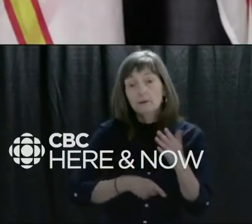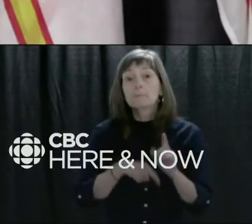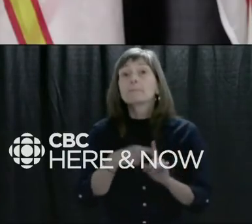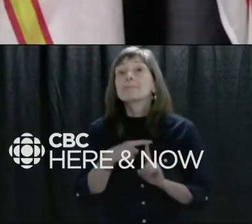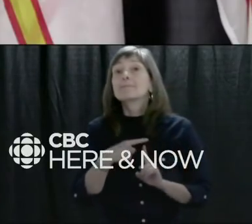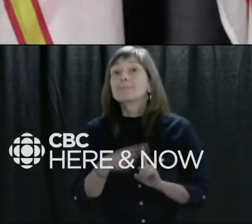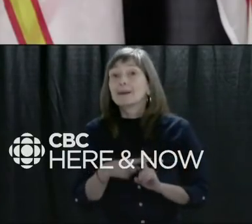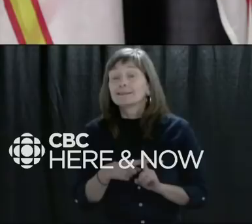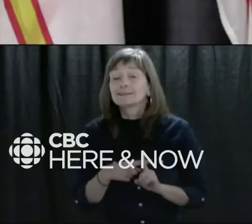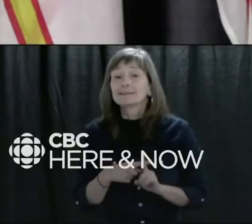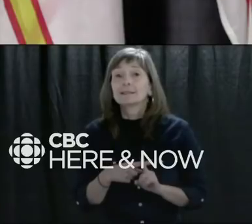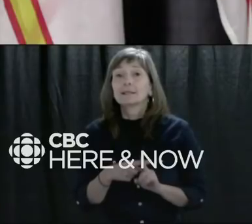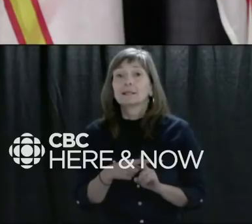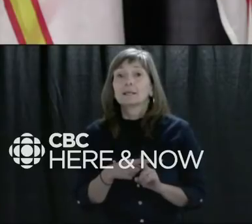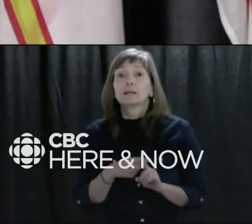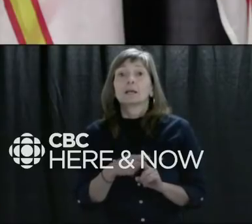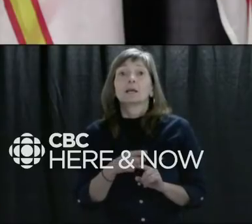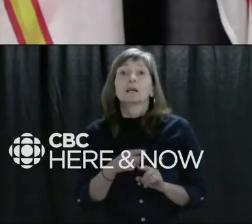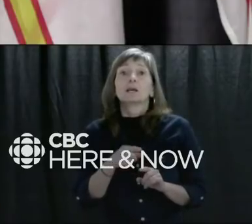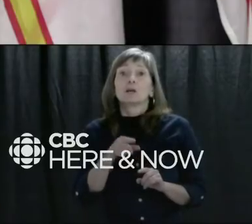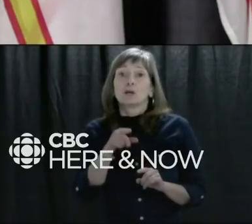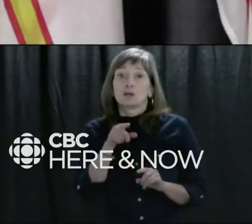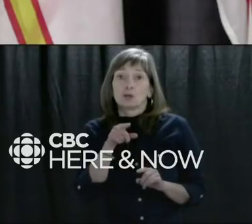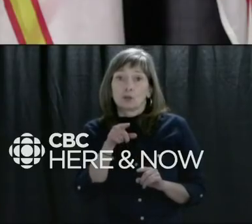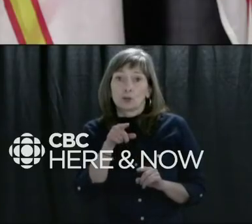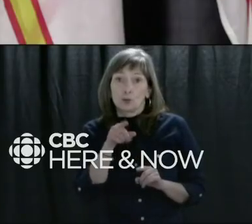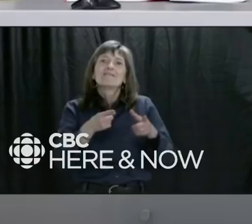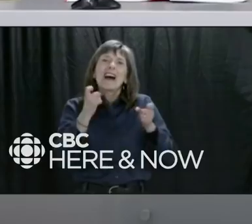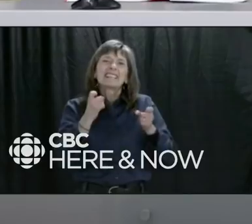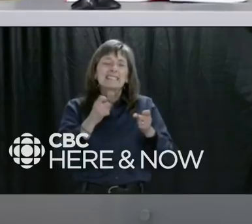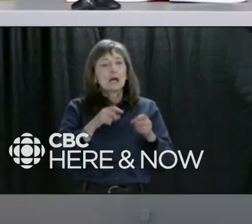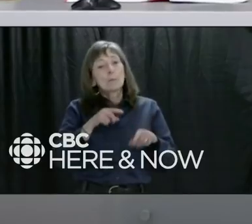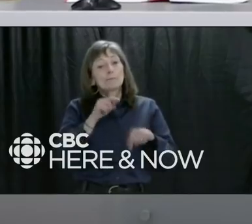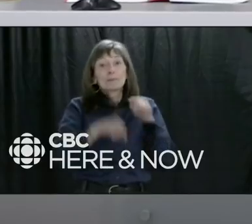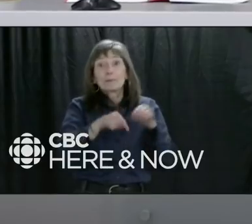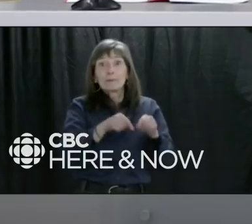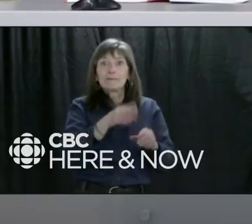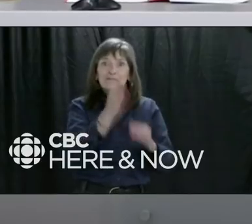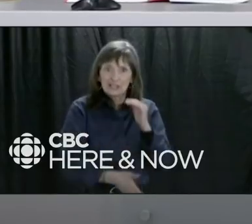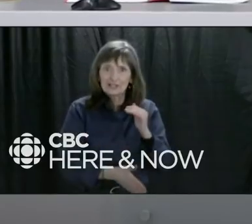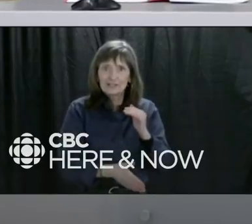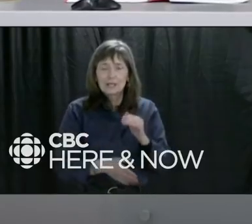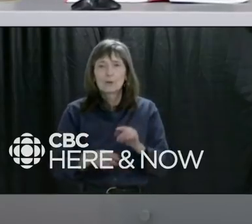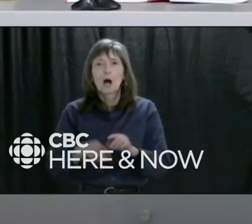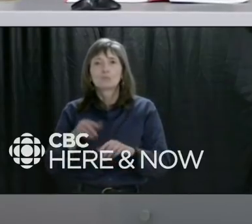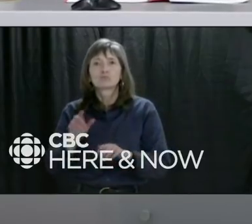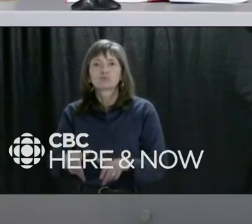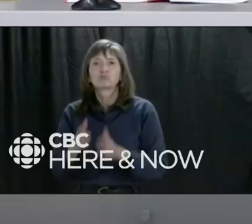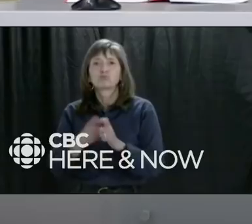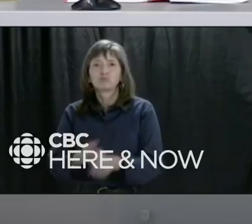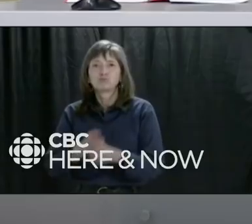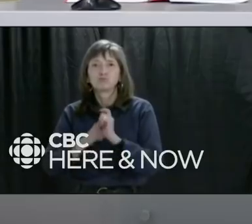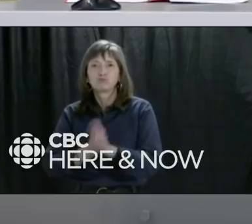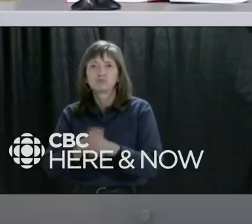IN ADDITION TO FINES, WE ARE IMMEDIATELY TAKING AWAY YOUR